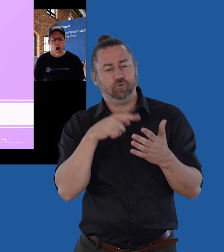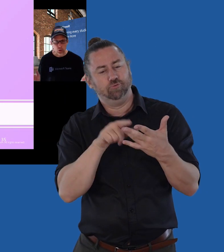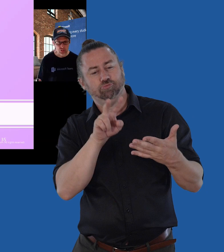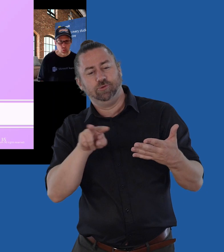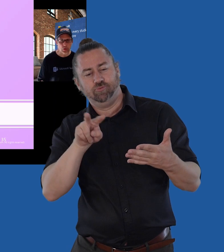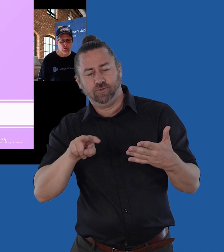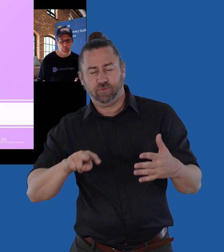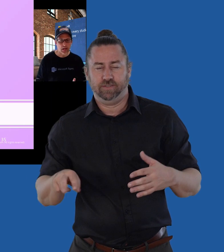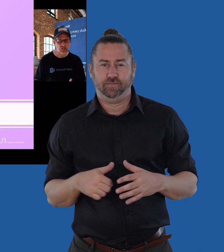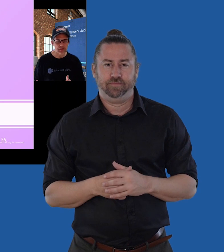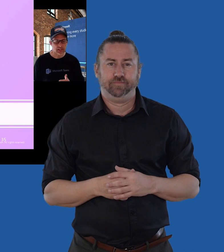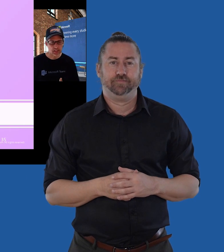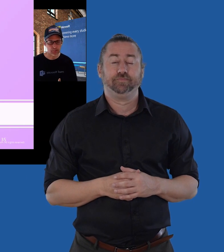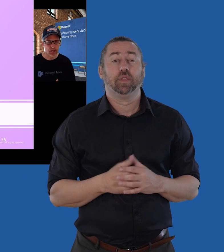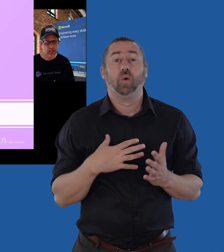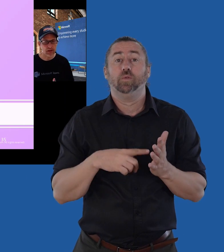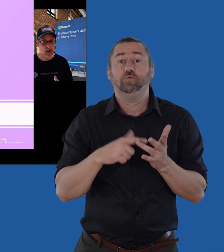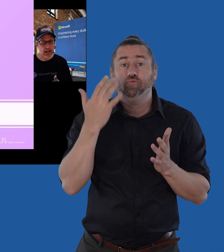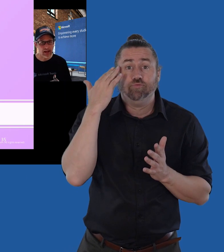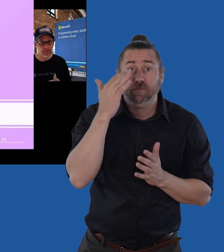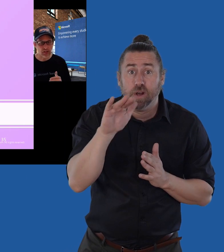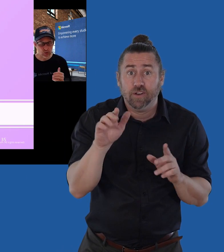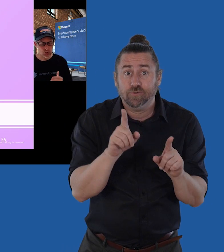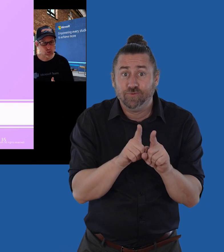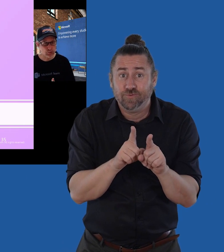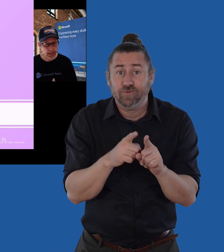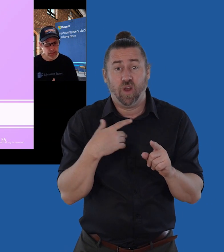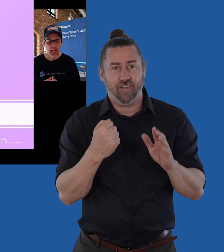I also wanna remind you, as I did at the beginning, that I have a YouTube page,